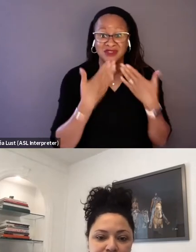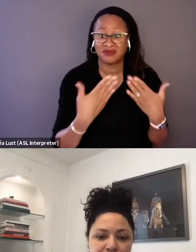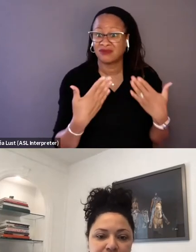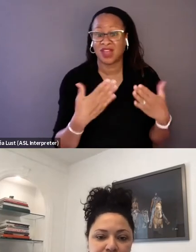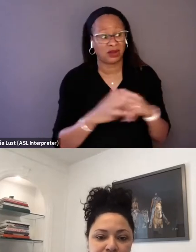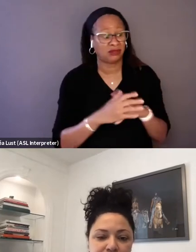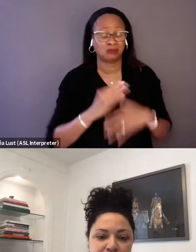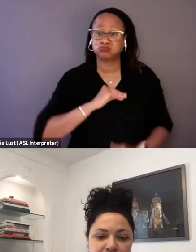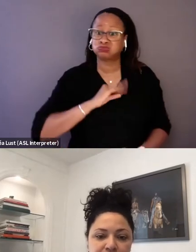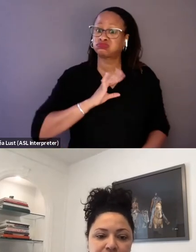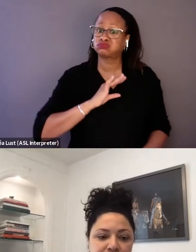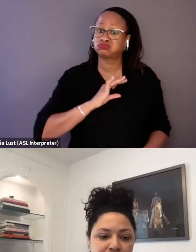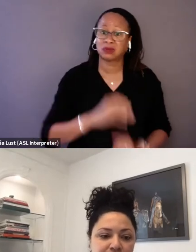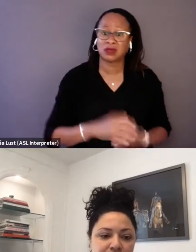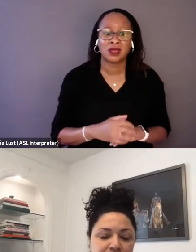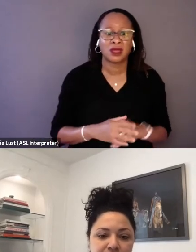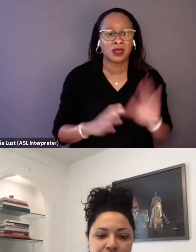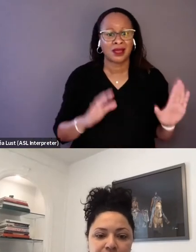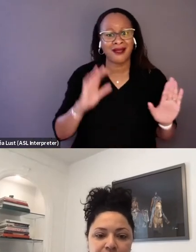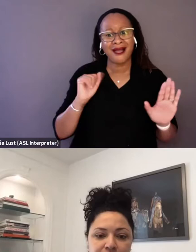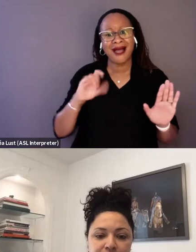Yeah Alex, I'd love to hear you talk a little bit more